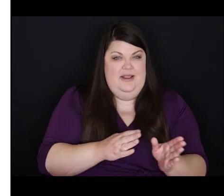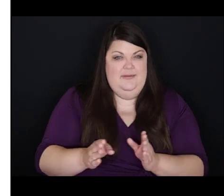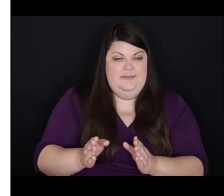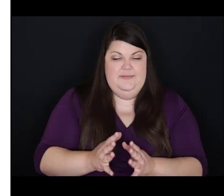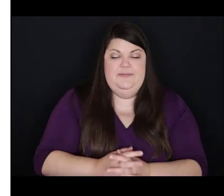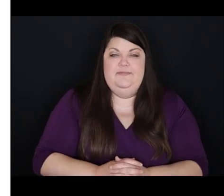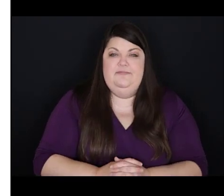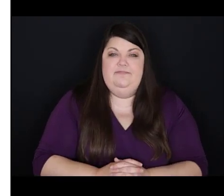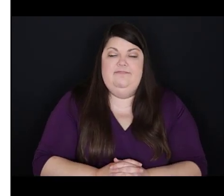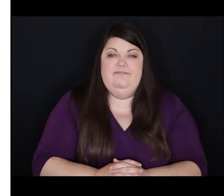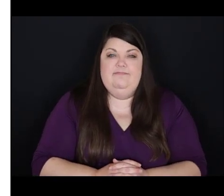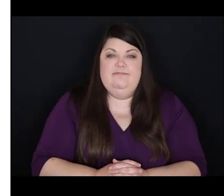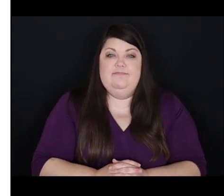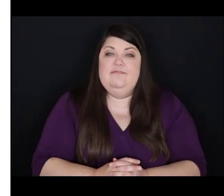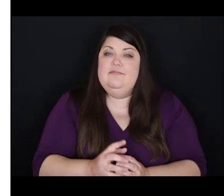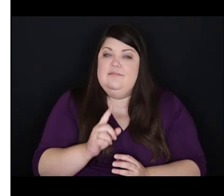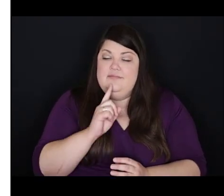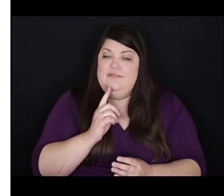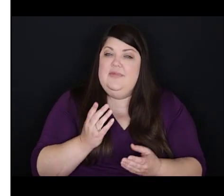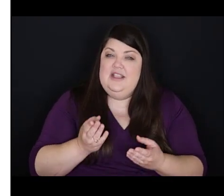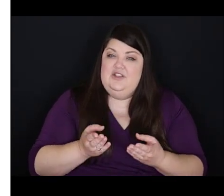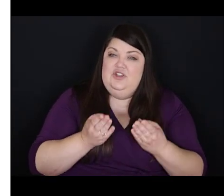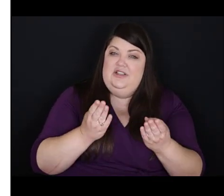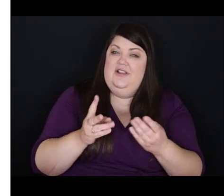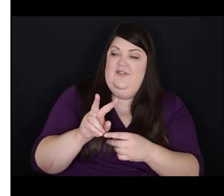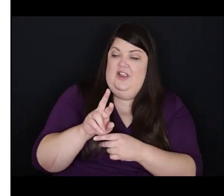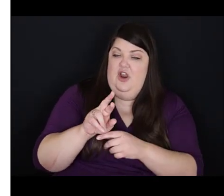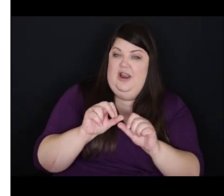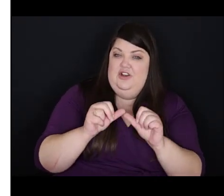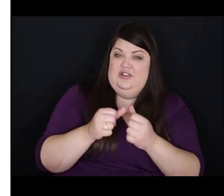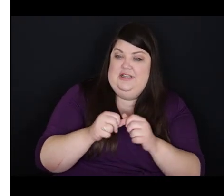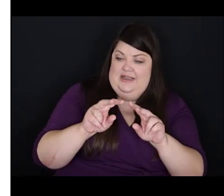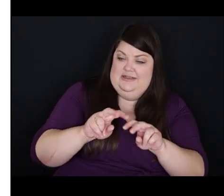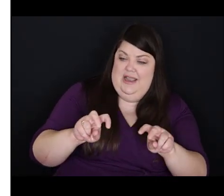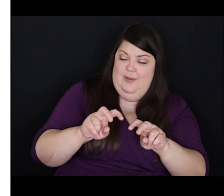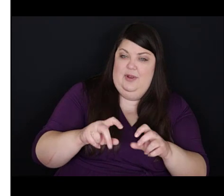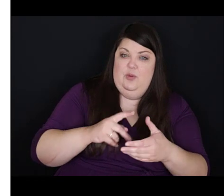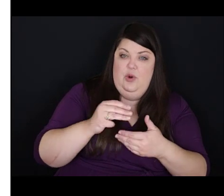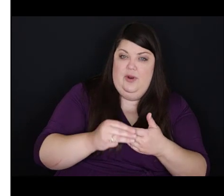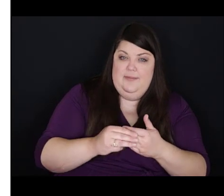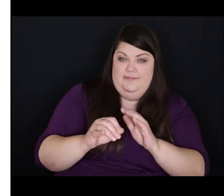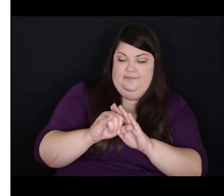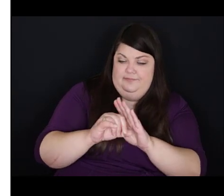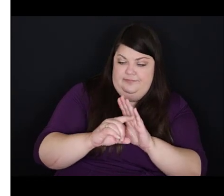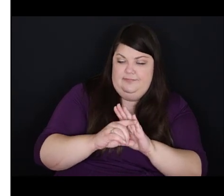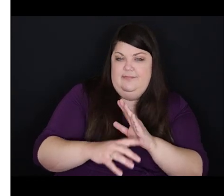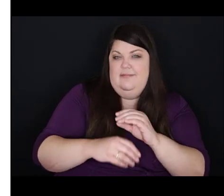It is suggested that the VR agency examine its program and identify additional barriers that may